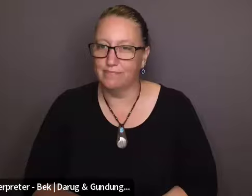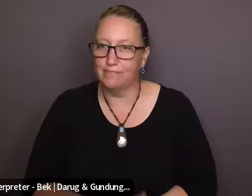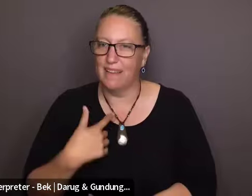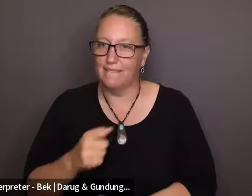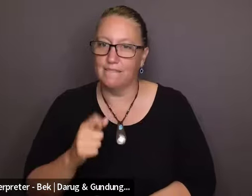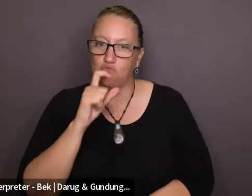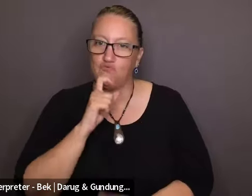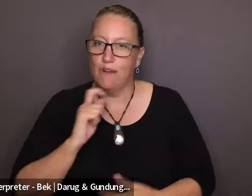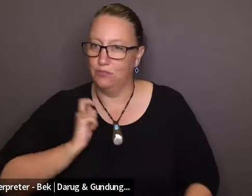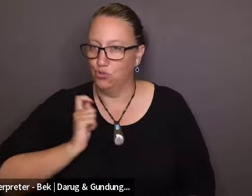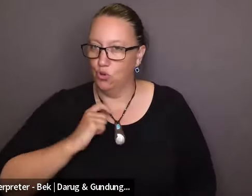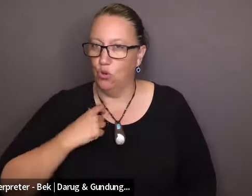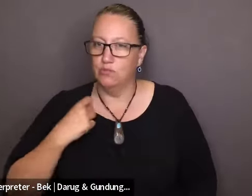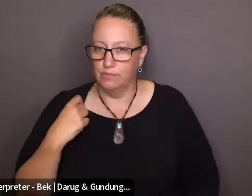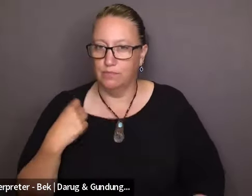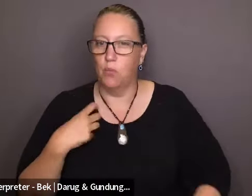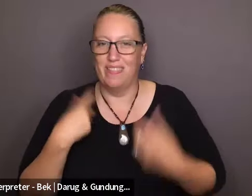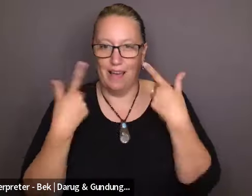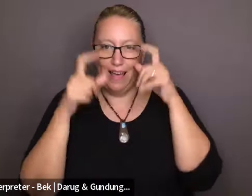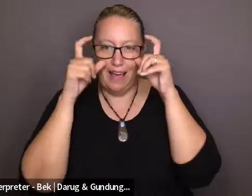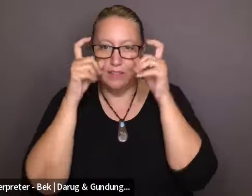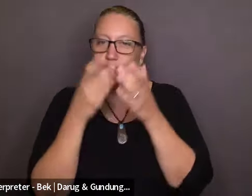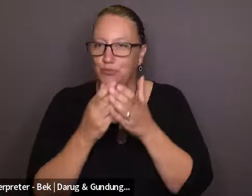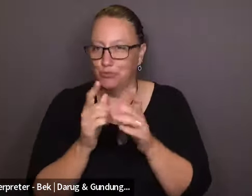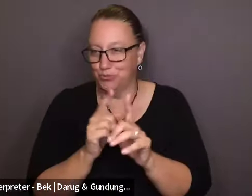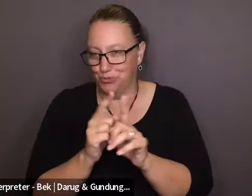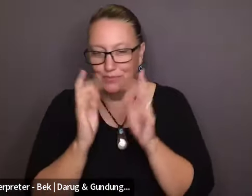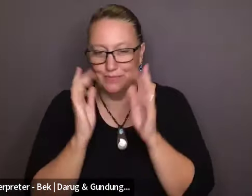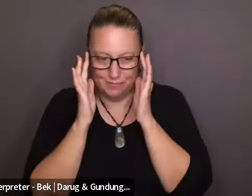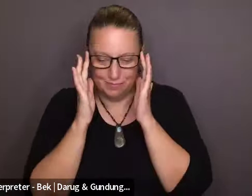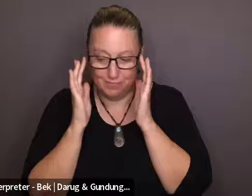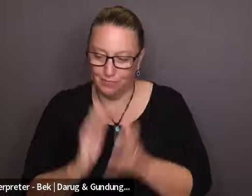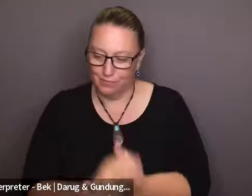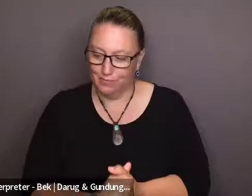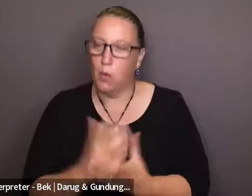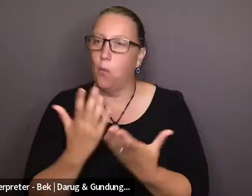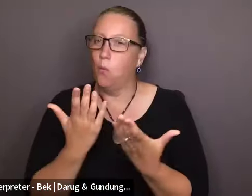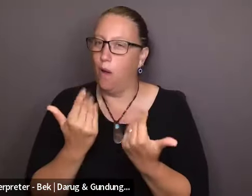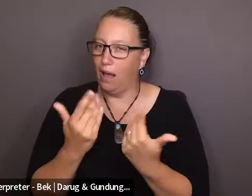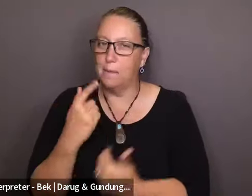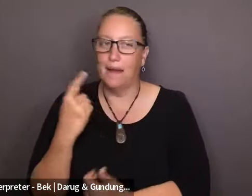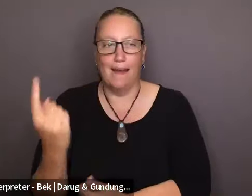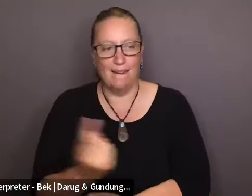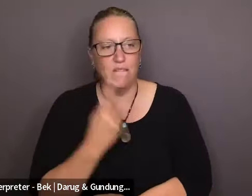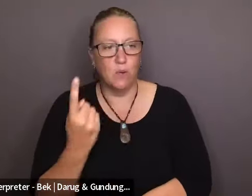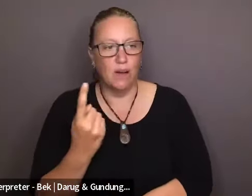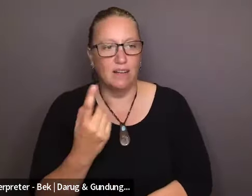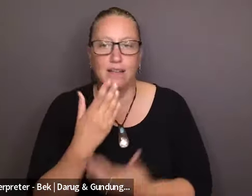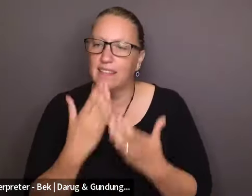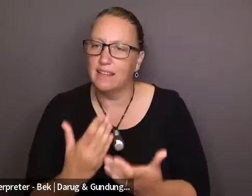, I've got medium-length hair, I'm a white woman, middle-